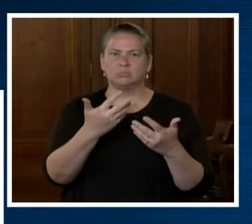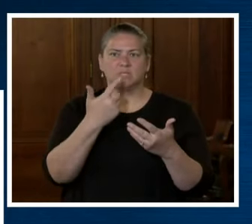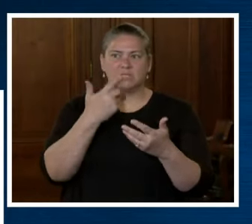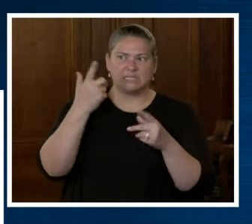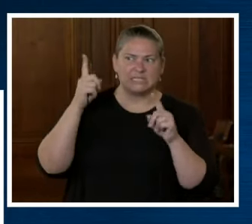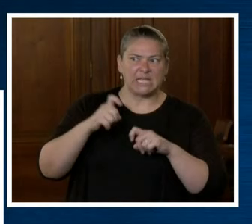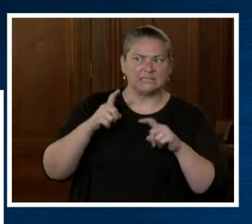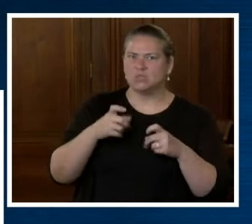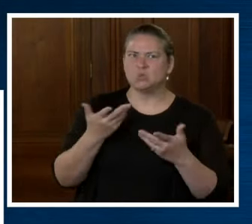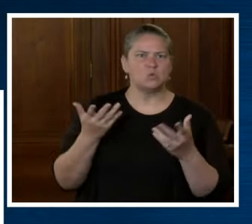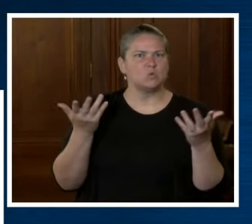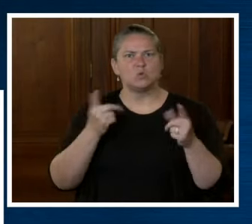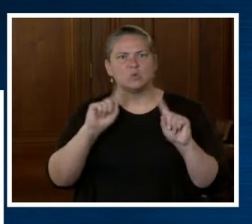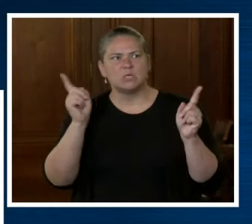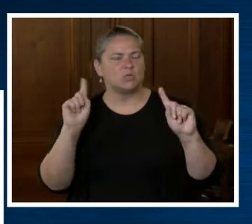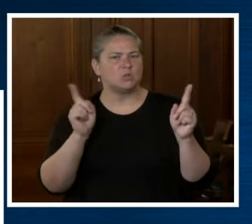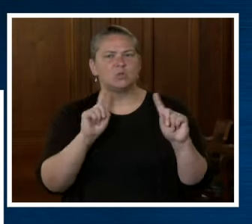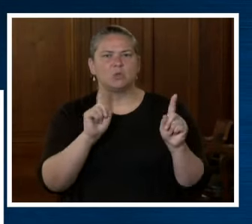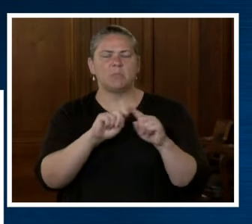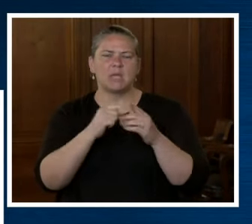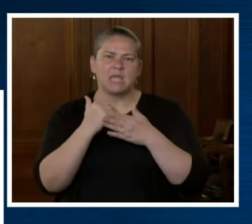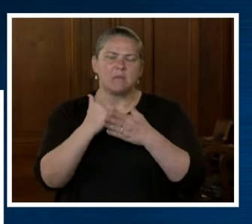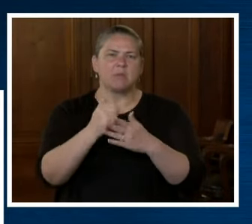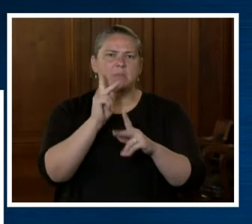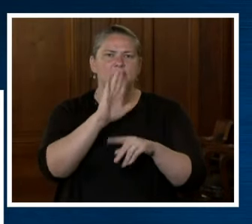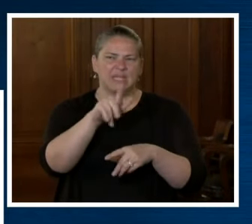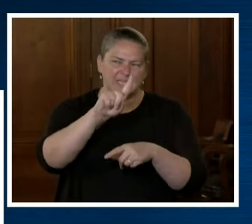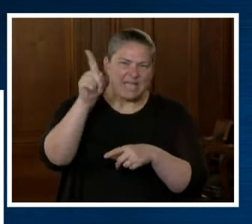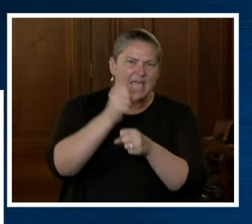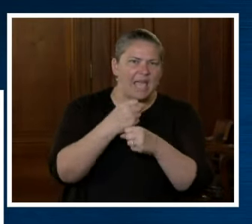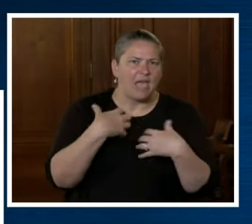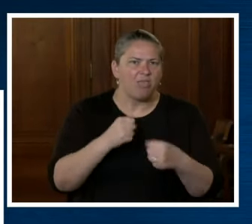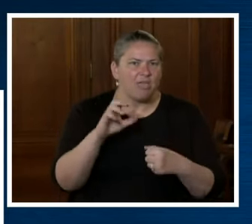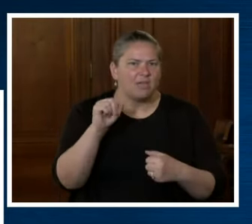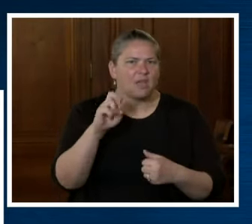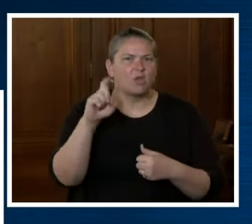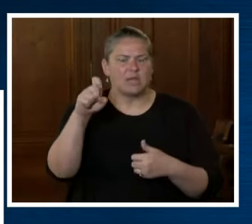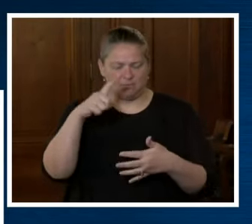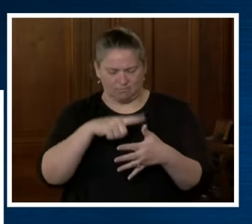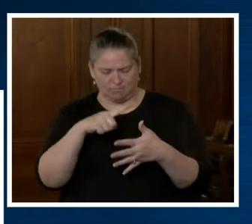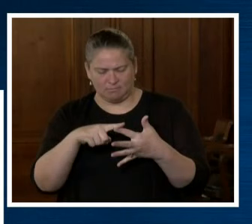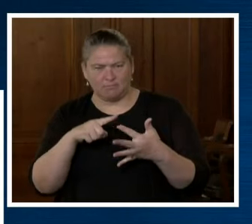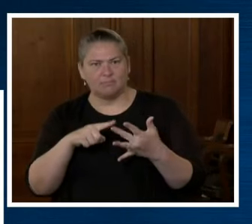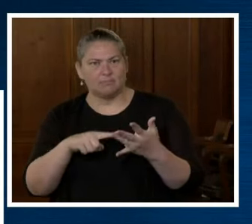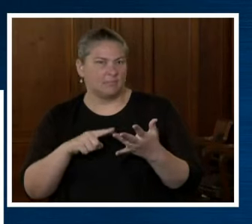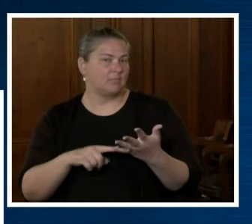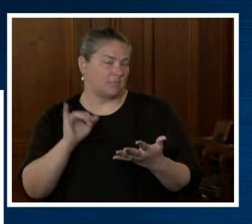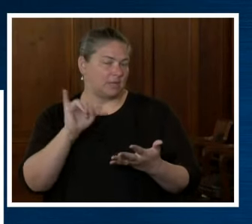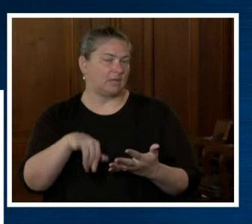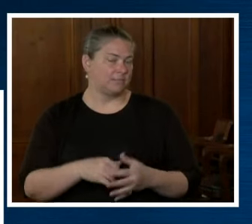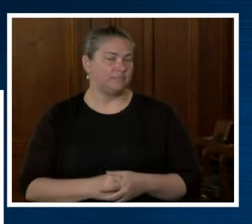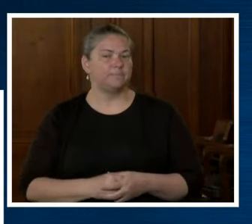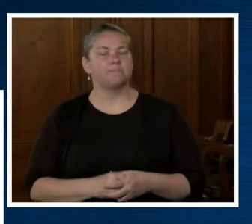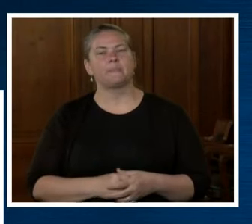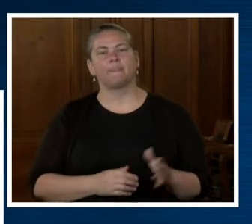GUIDANCE, EVEN SCHOOLS, TRAVEL, RESTAURANTS, ELECTIVE SURGERIES.